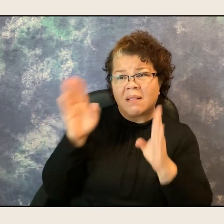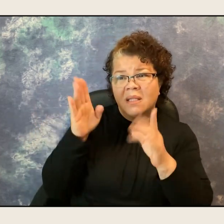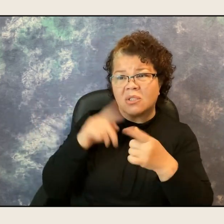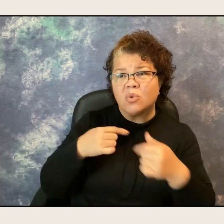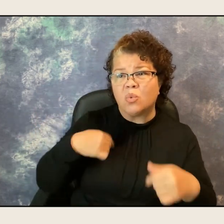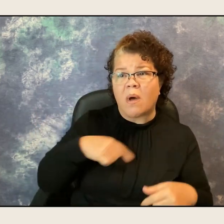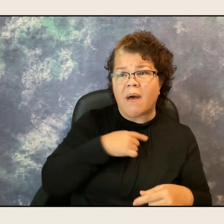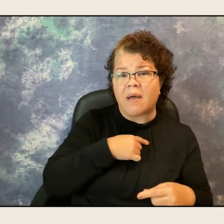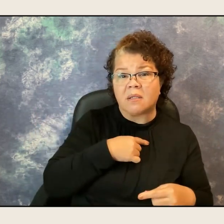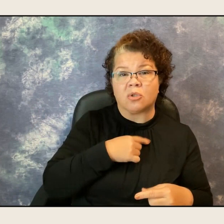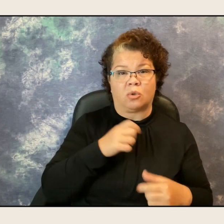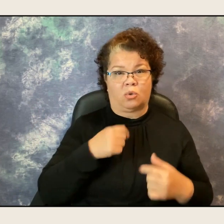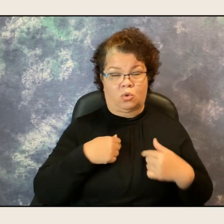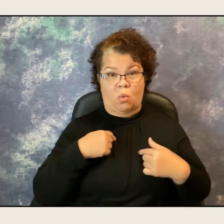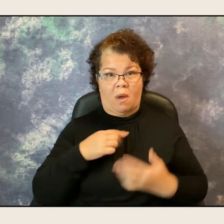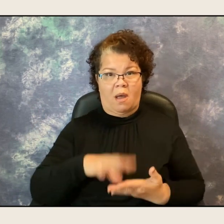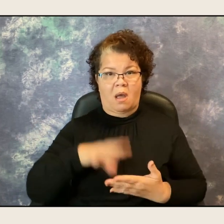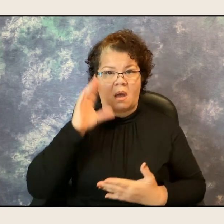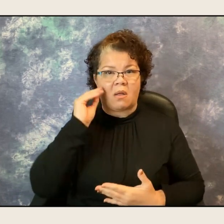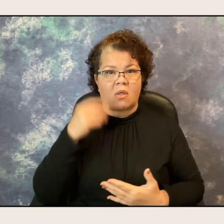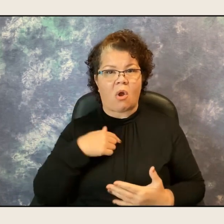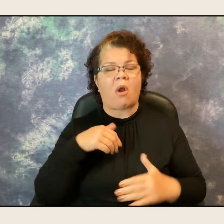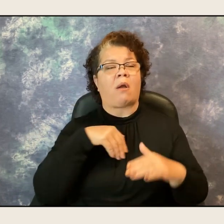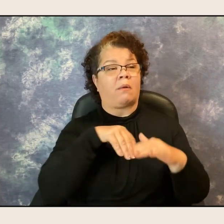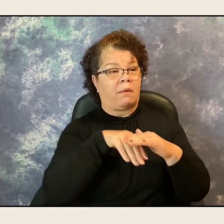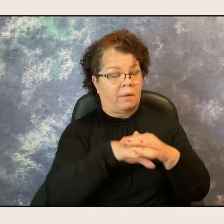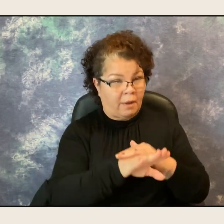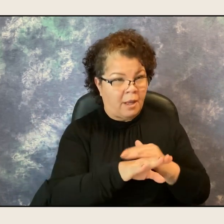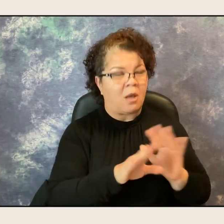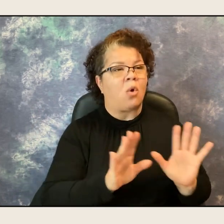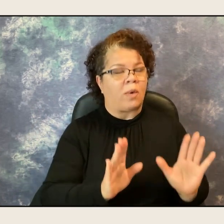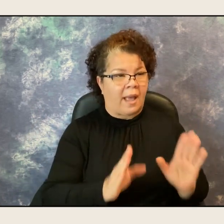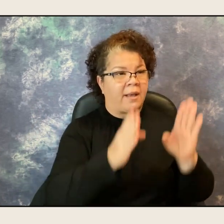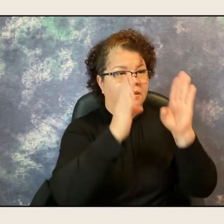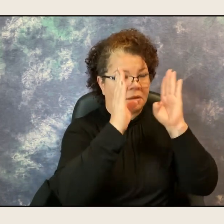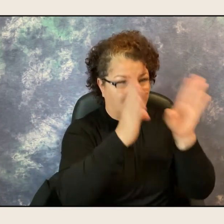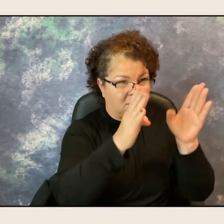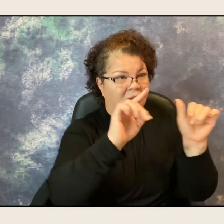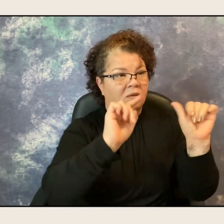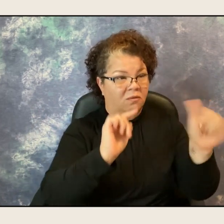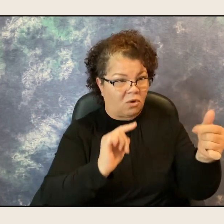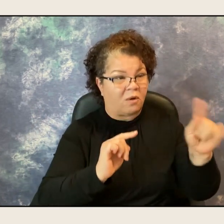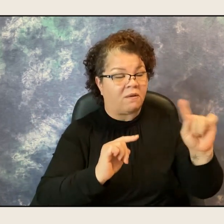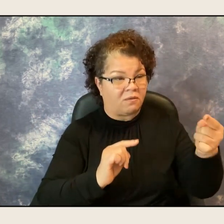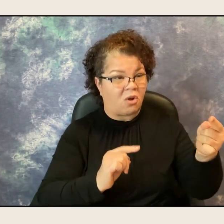that we can shift again and say, "You're right, man. This is the greatest."